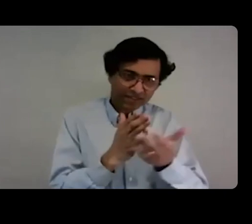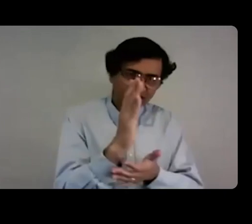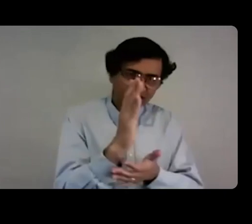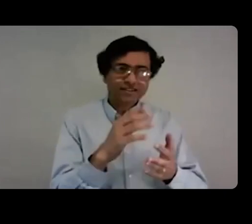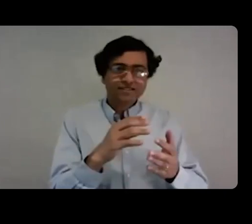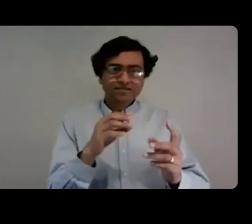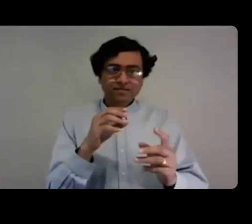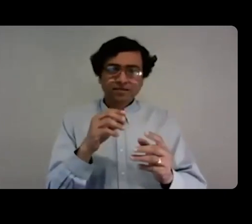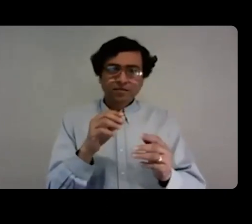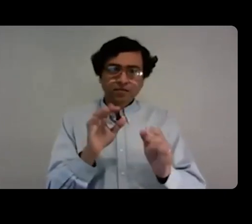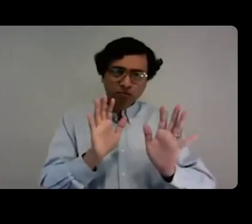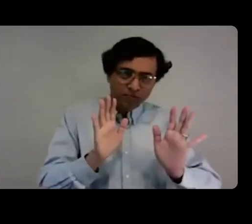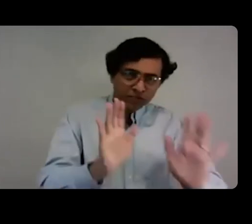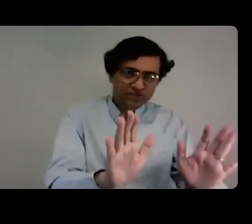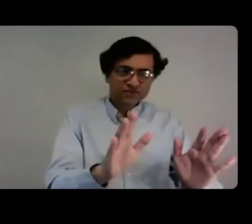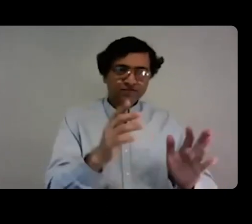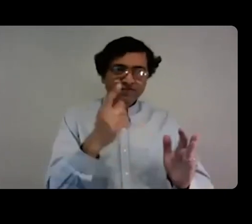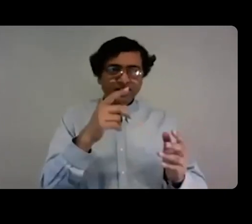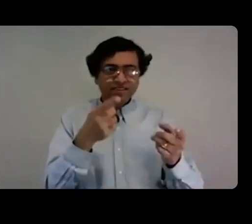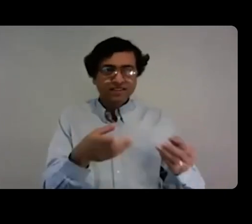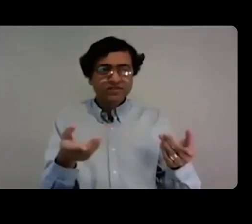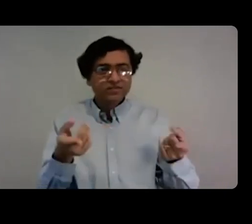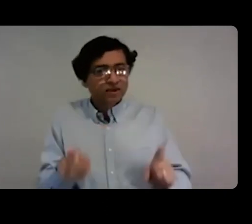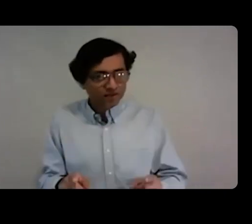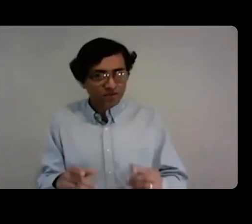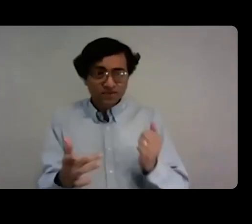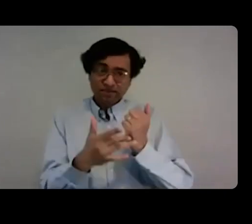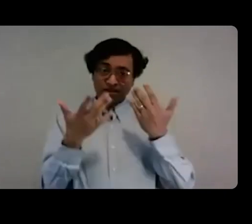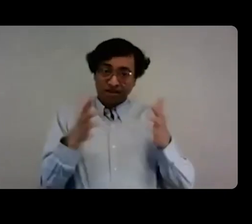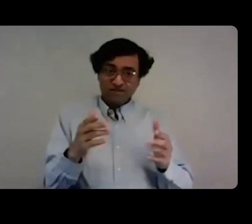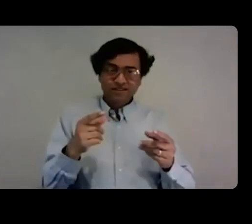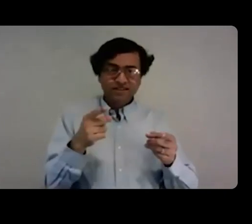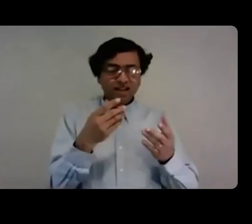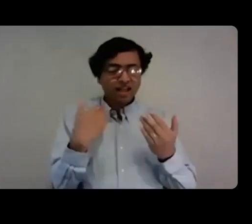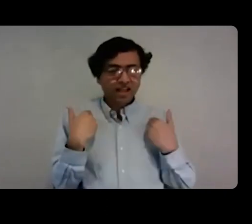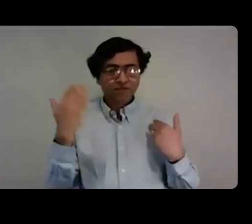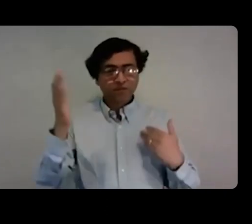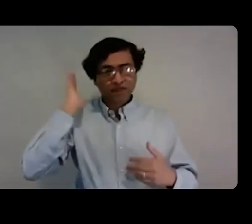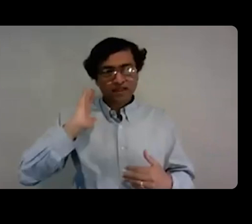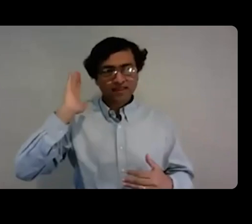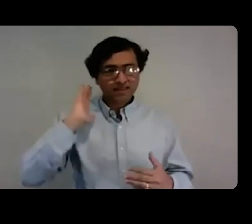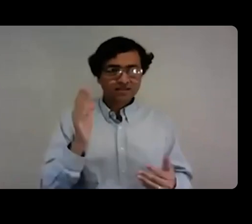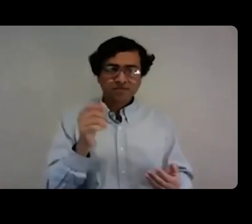not involved in the associations in the '30s, developing the technologies, pushing for the